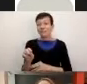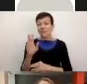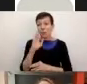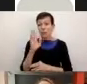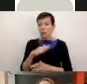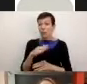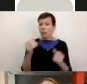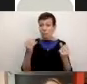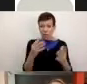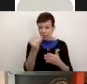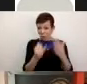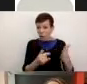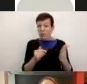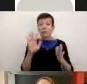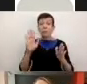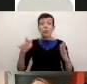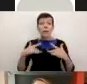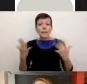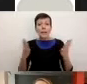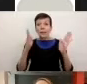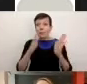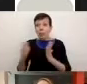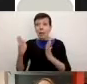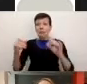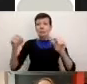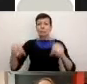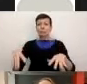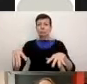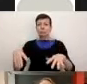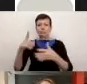of events but we are seeing ourselves move into the recovery phase and really looking